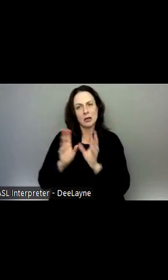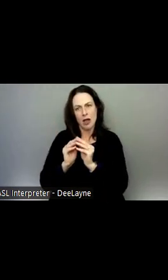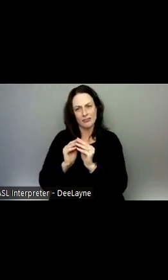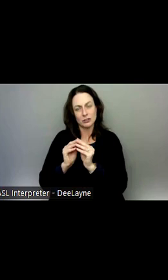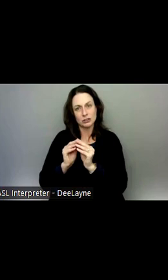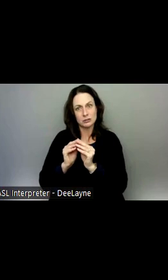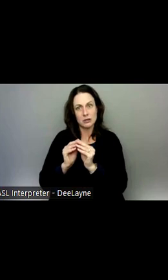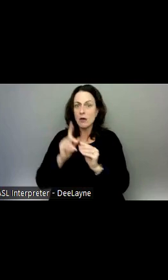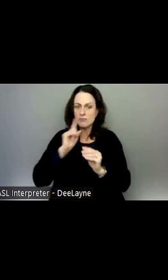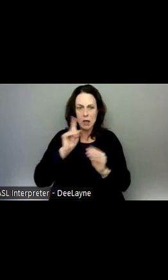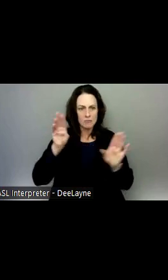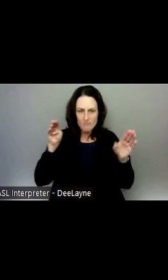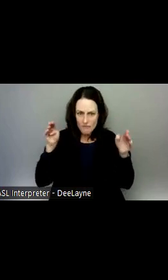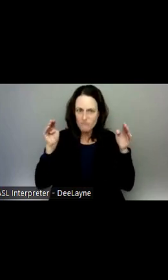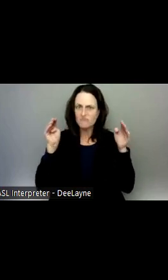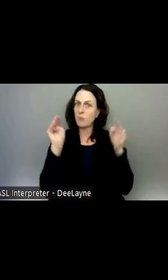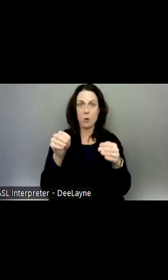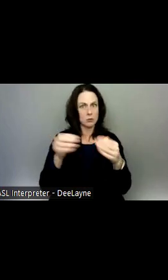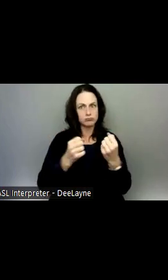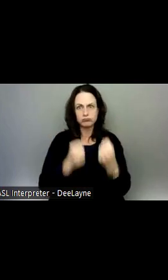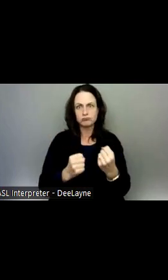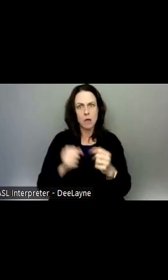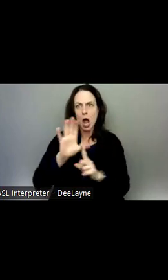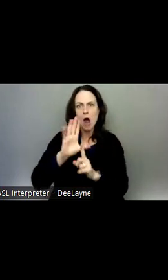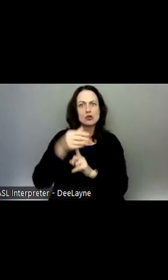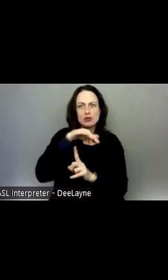is focused on cultural organizations